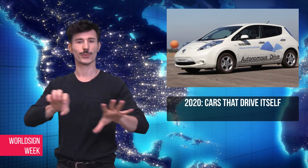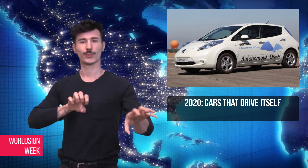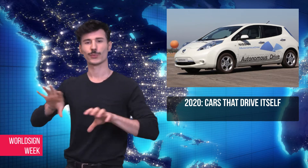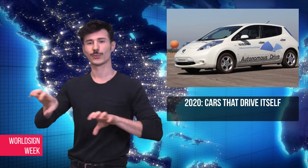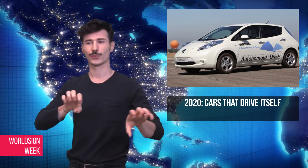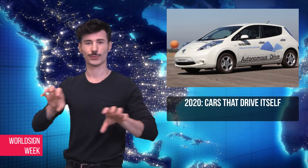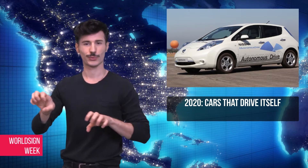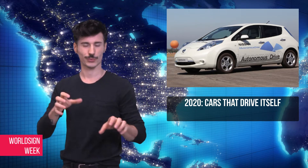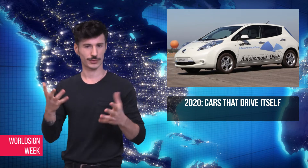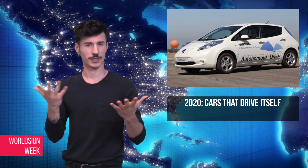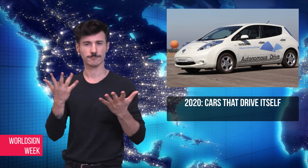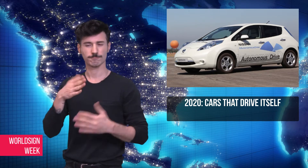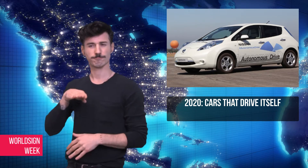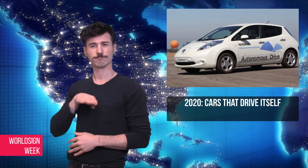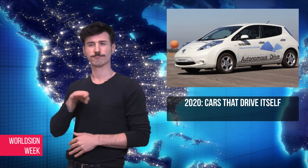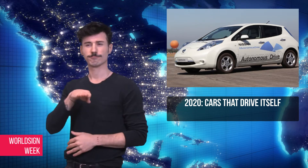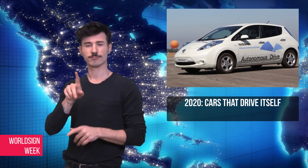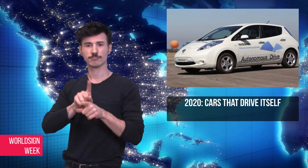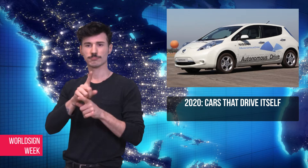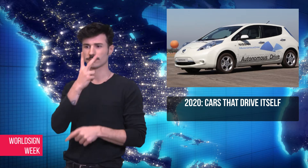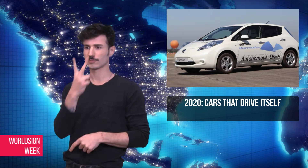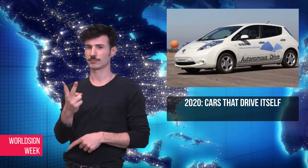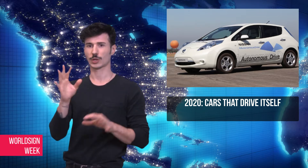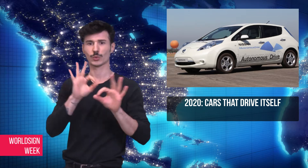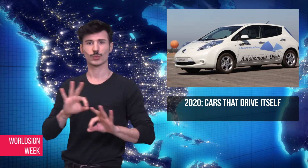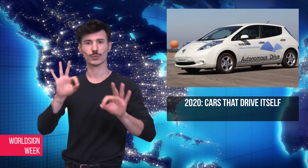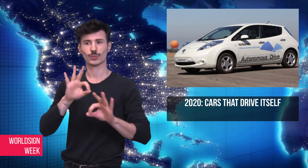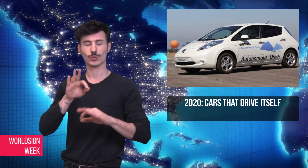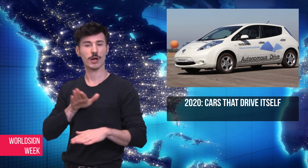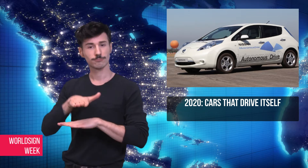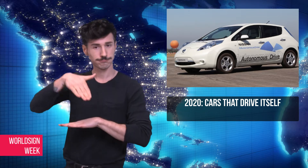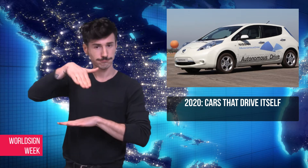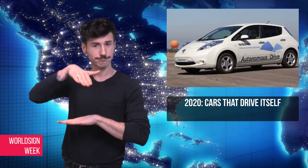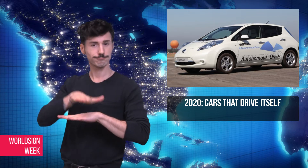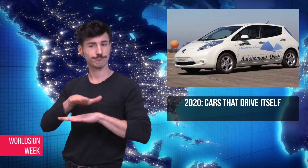traveling and is alert to risks.